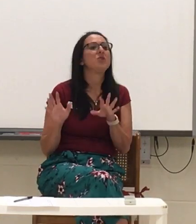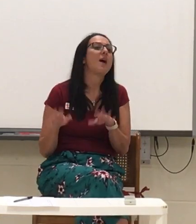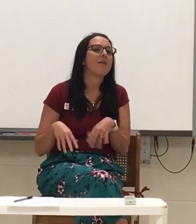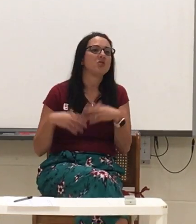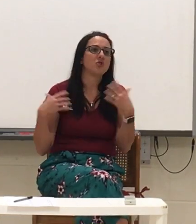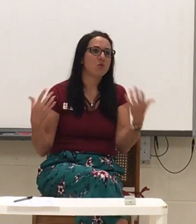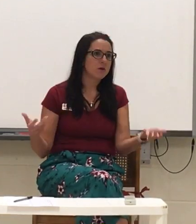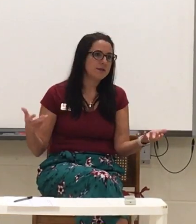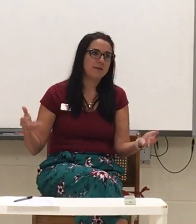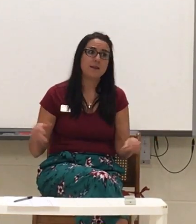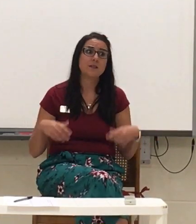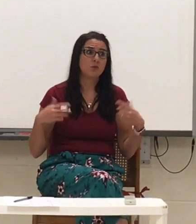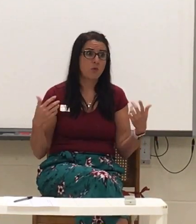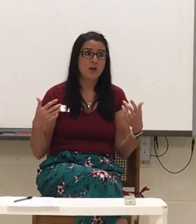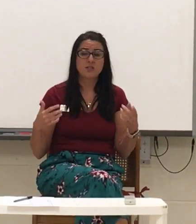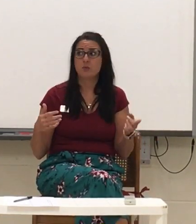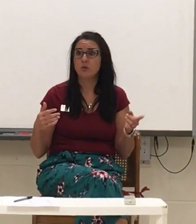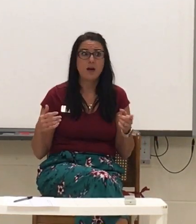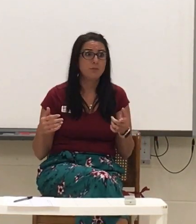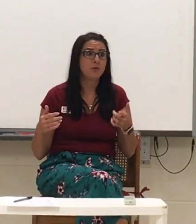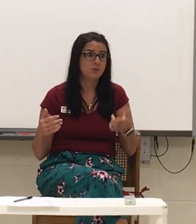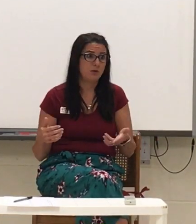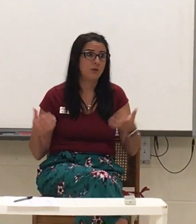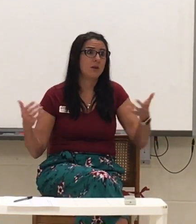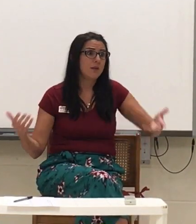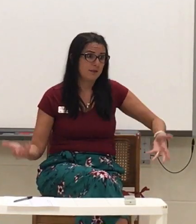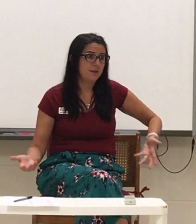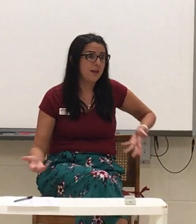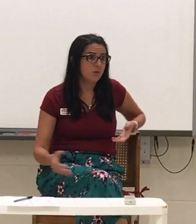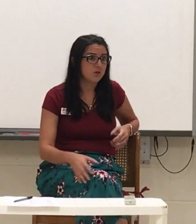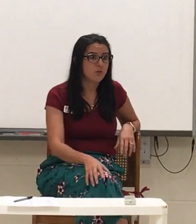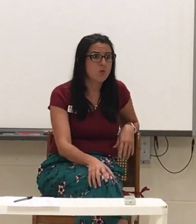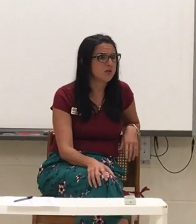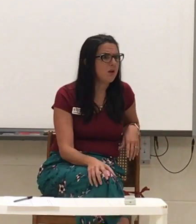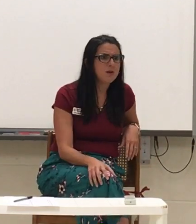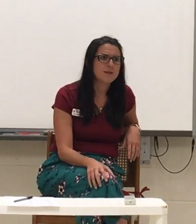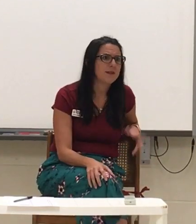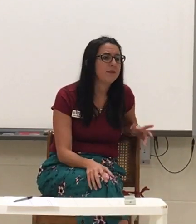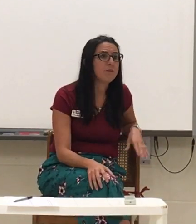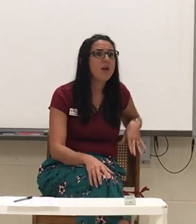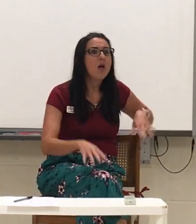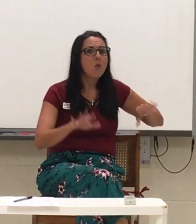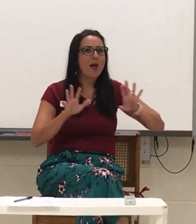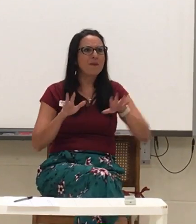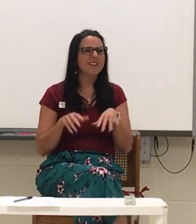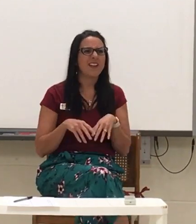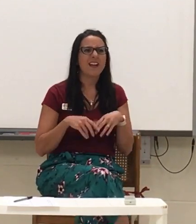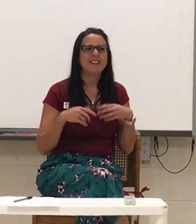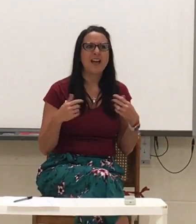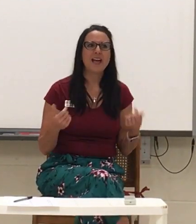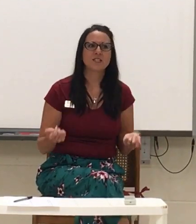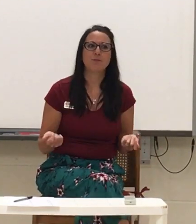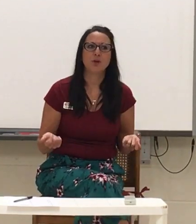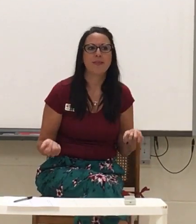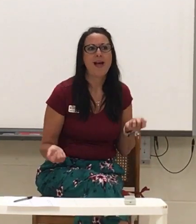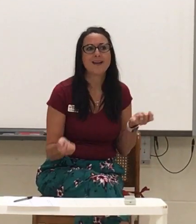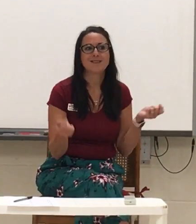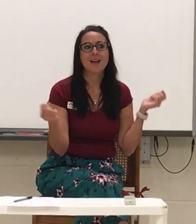we do have stories and things that we'll watch that will help you learn the language of course oh yes definitely but I mean it's like a textbook that has by